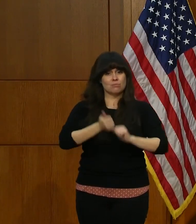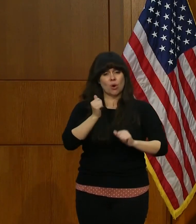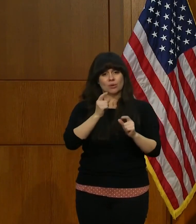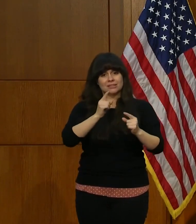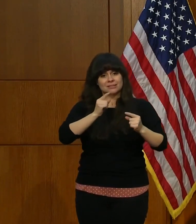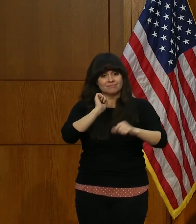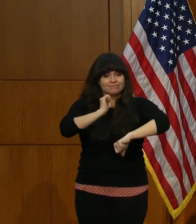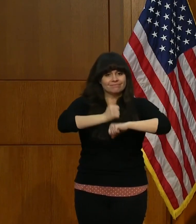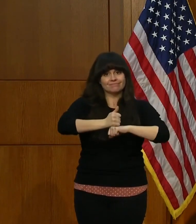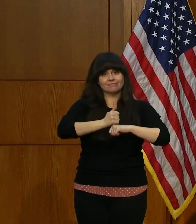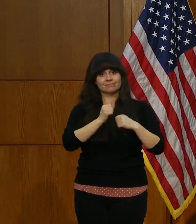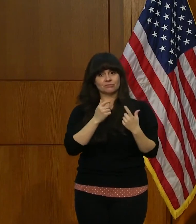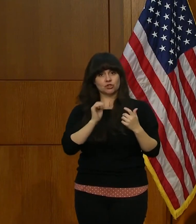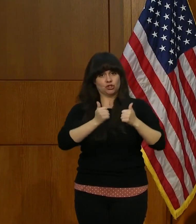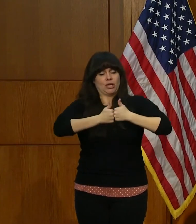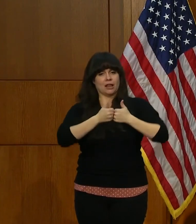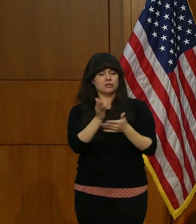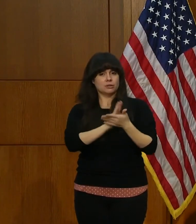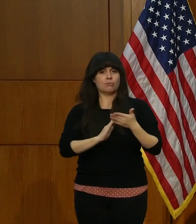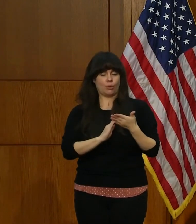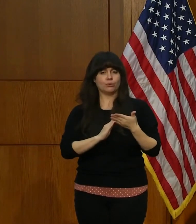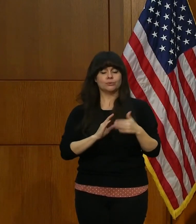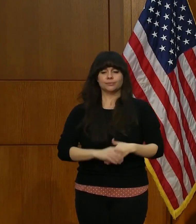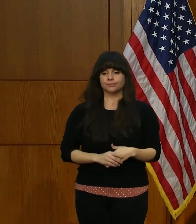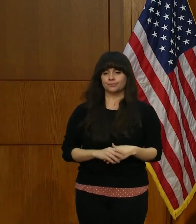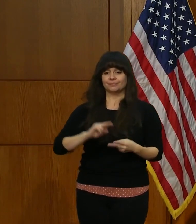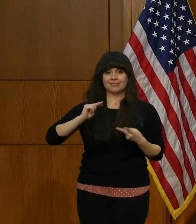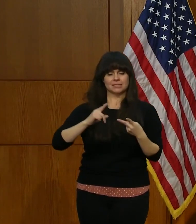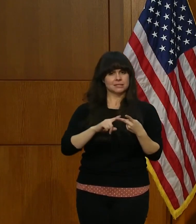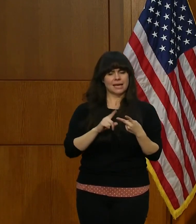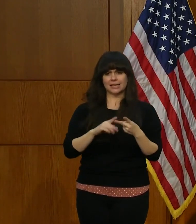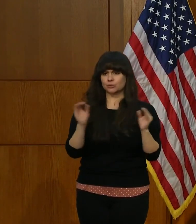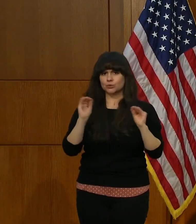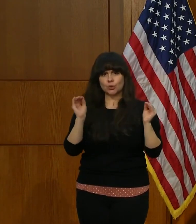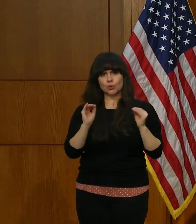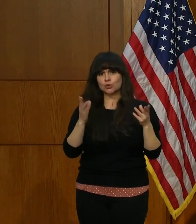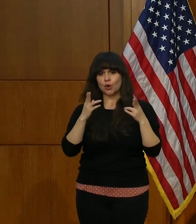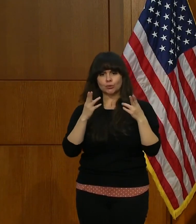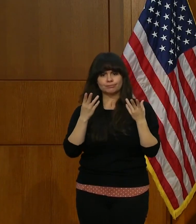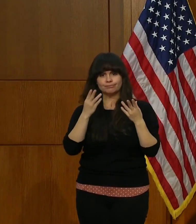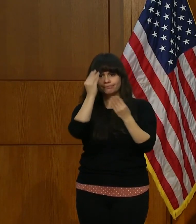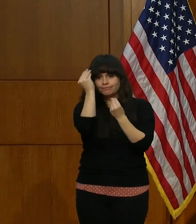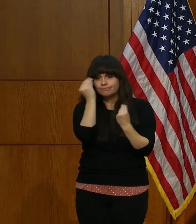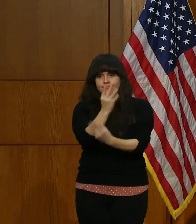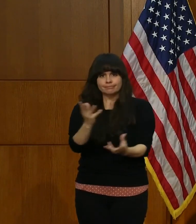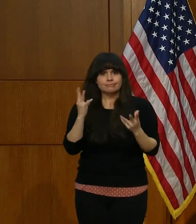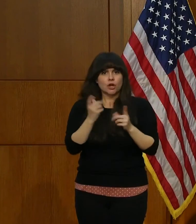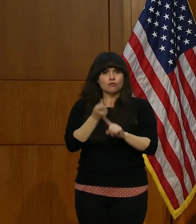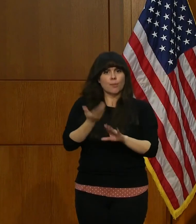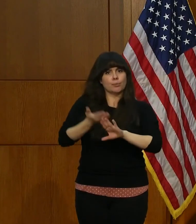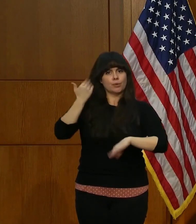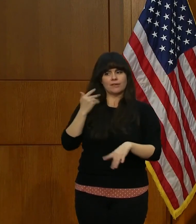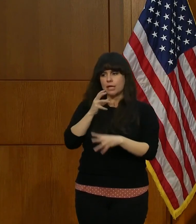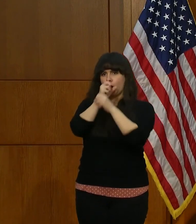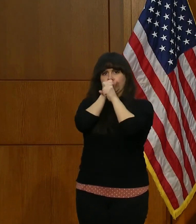ARGUABLY THE HARDEST, HARDEST LOGISTICAL TASK IN THE PROCESS.